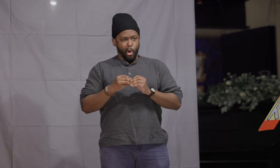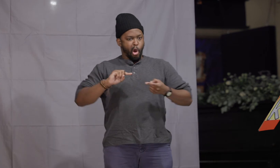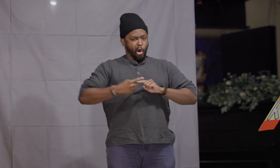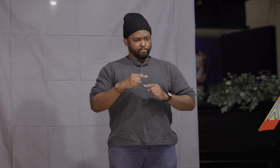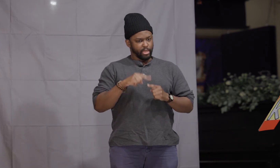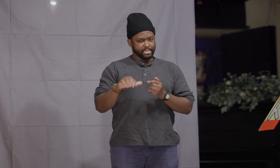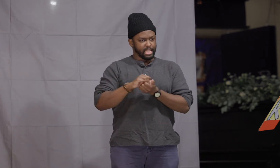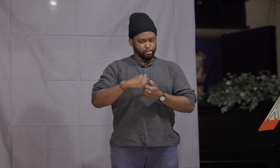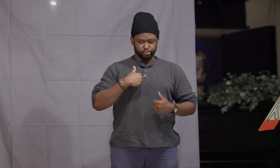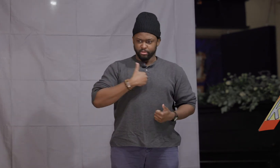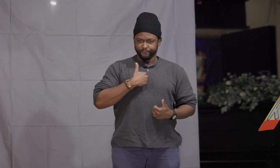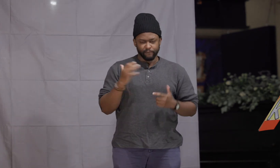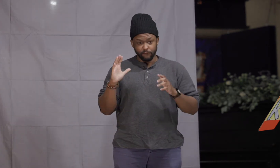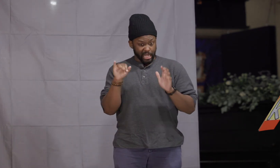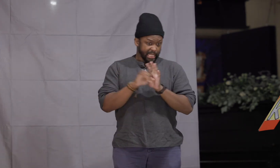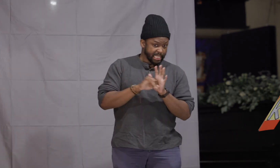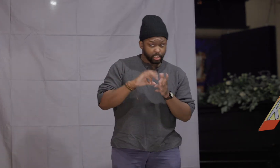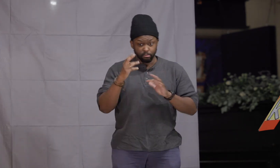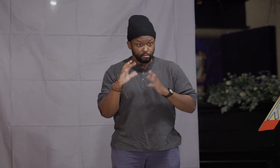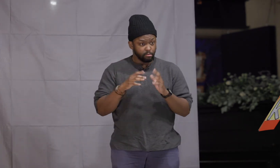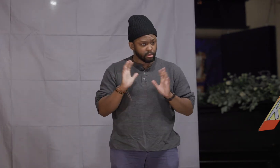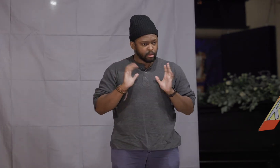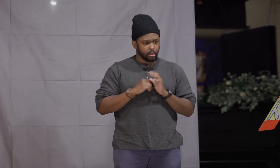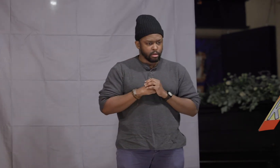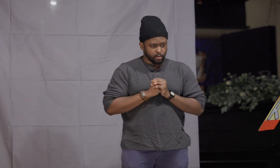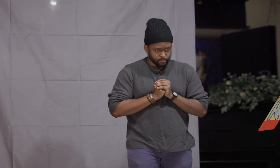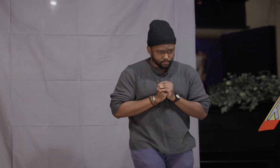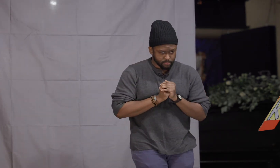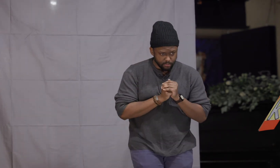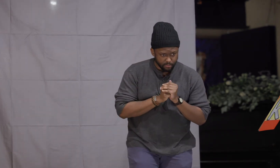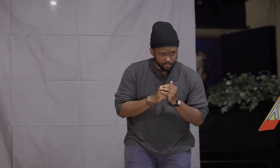It would actually harm me.